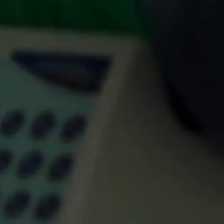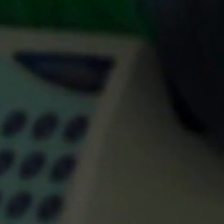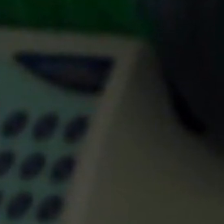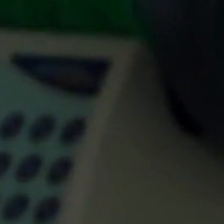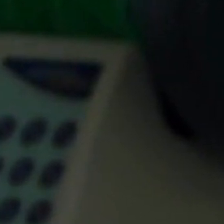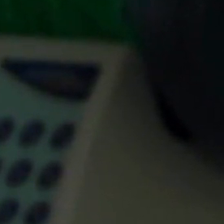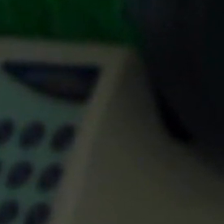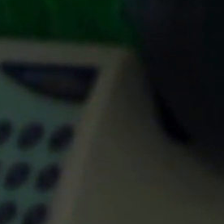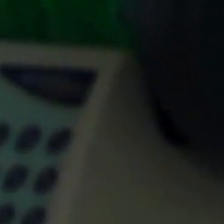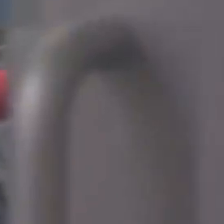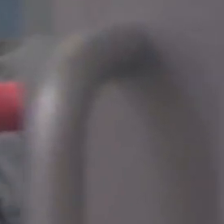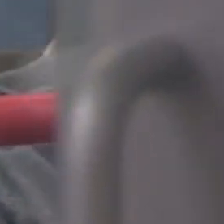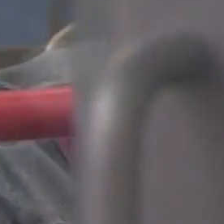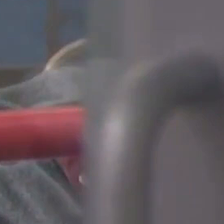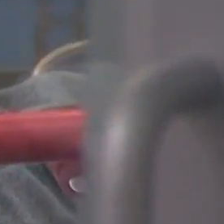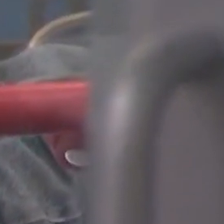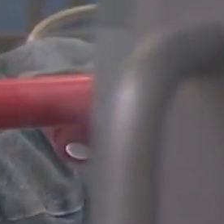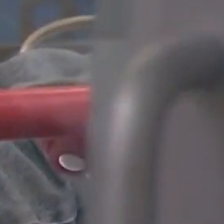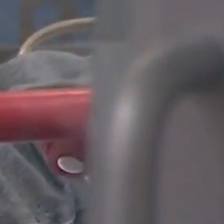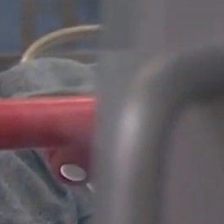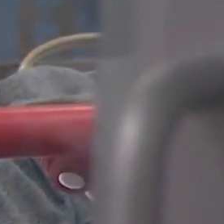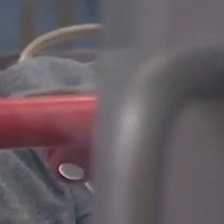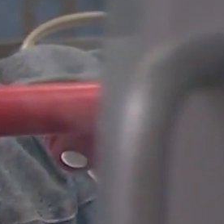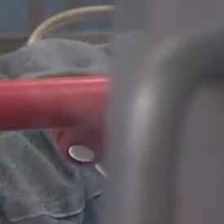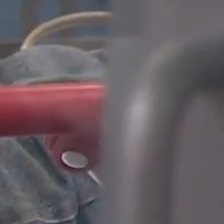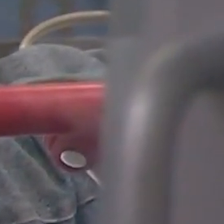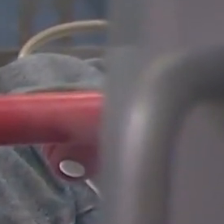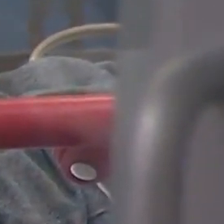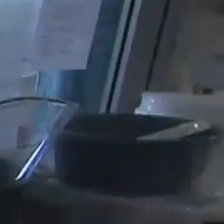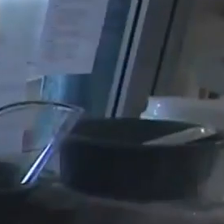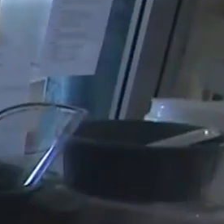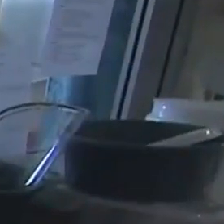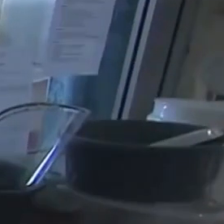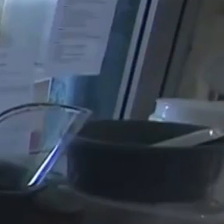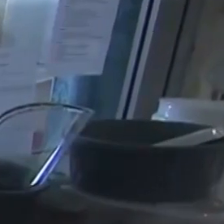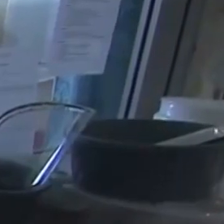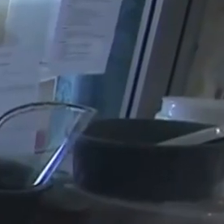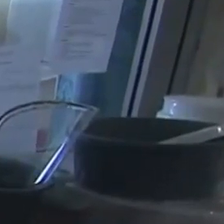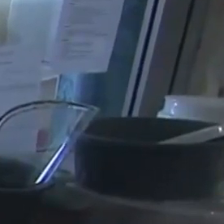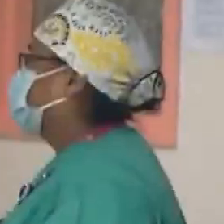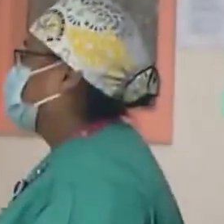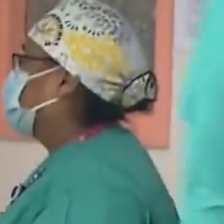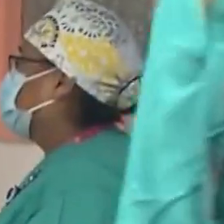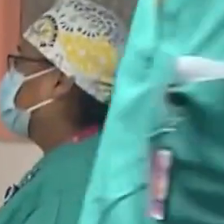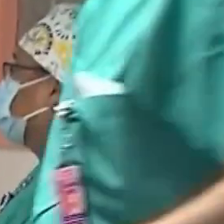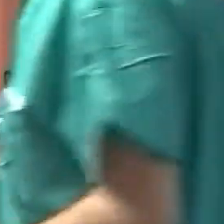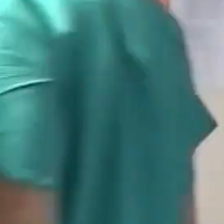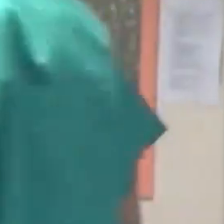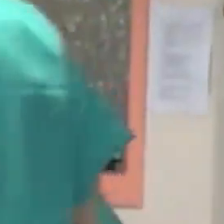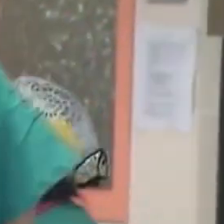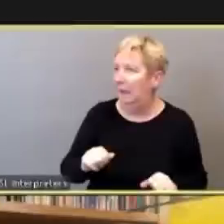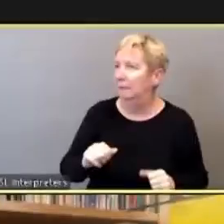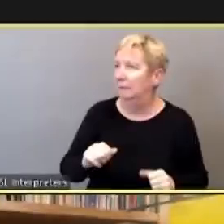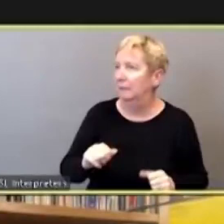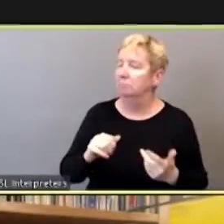FIVE TIMES HIGHER RATE THAN IN NORTHWEST NEW MEXICO. OFFICIALS ALSO POINT OUT THE LOW VACCINATION RATE IN THE SOUTHEAST, WHICH IS AROUND 45-PERCENT.